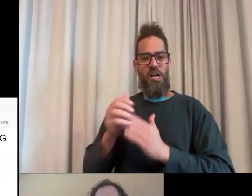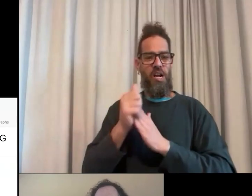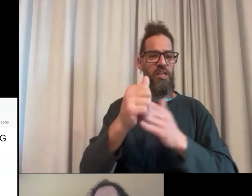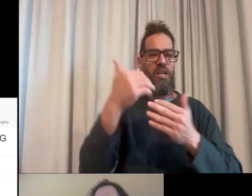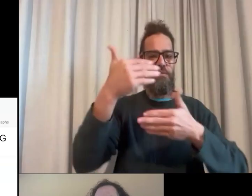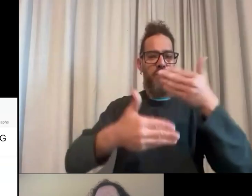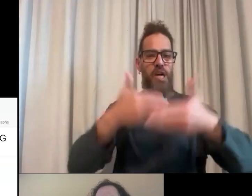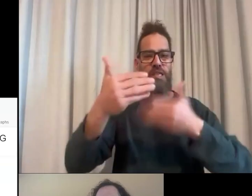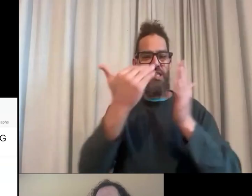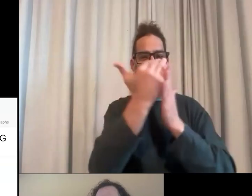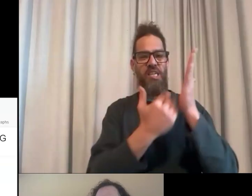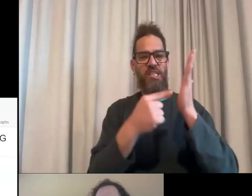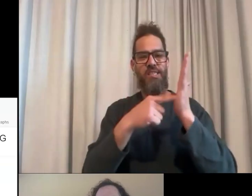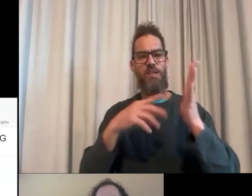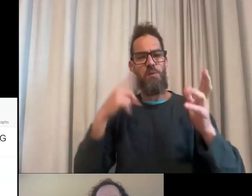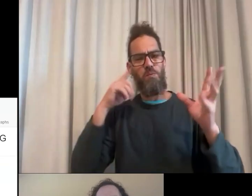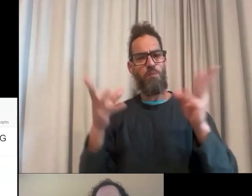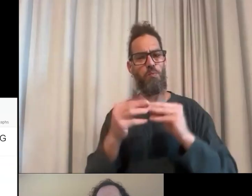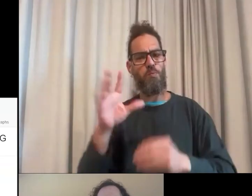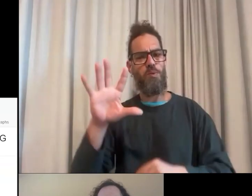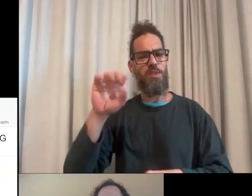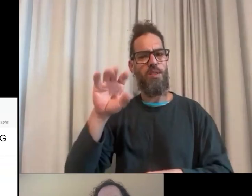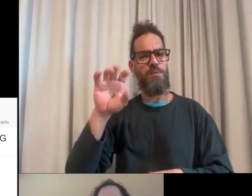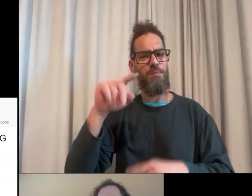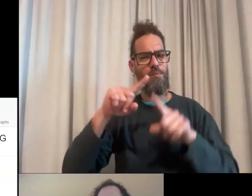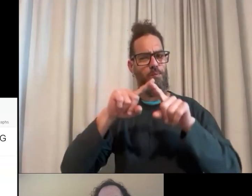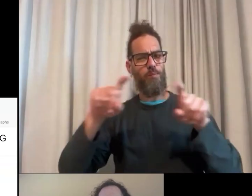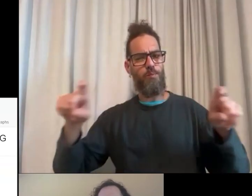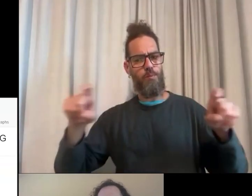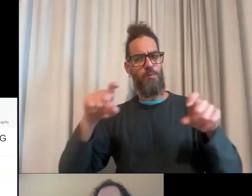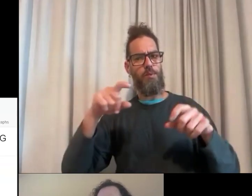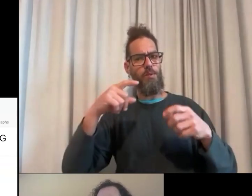So there's actually a guidance material which explains to us how to apply those 50 success